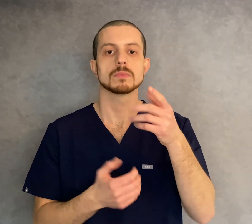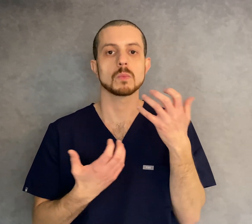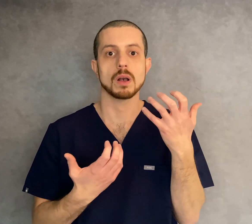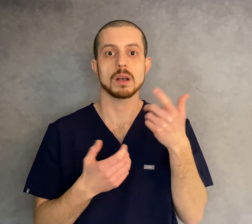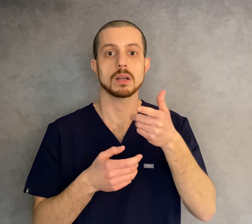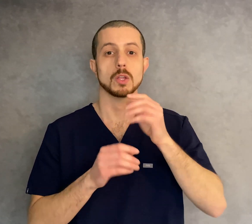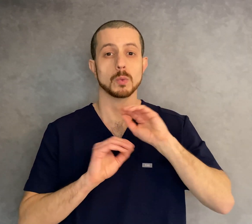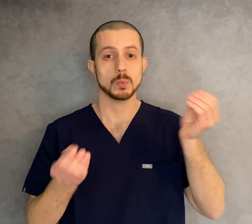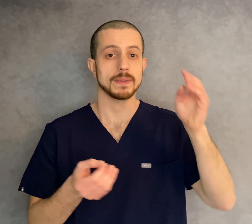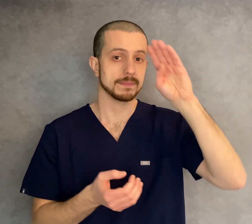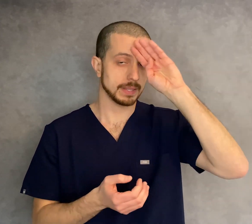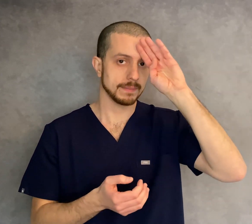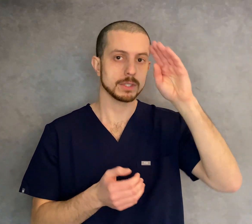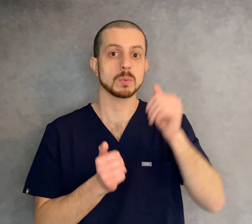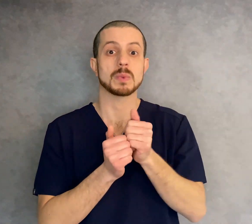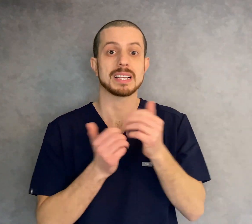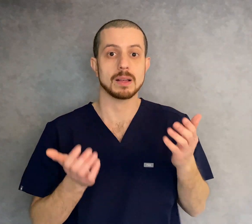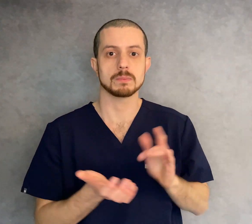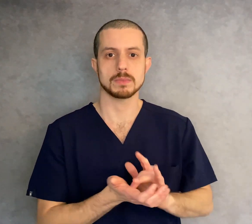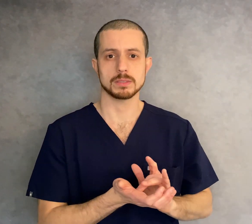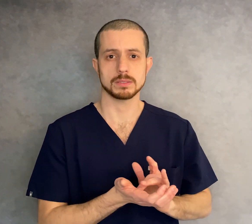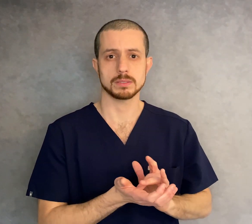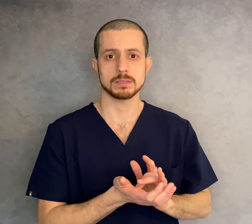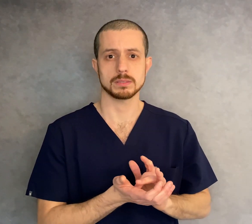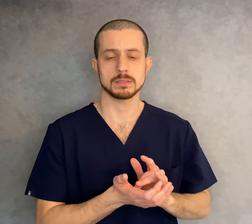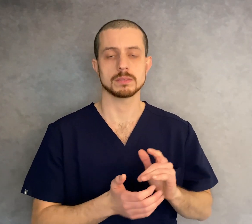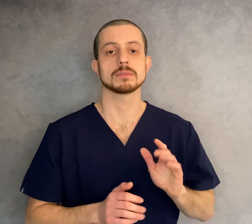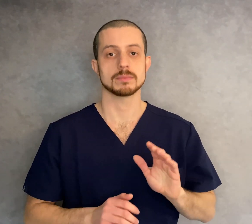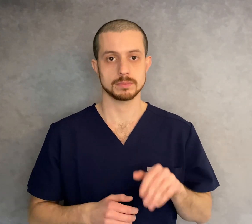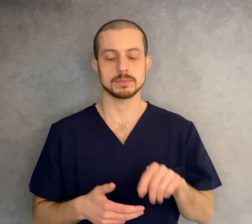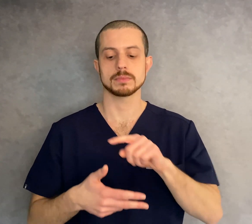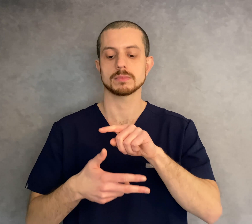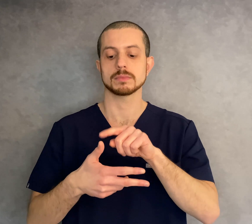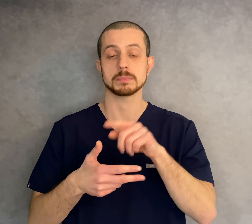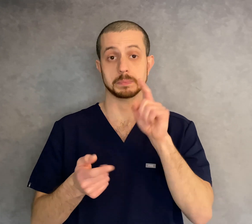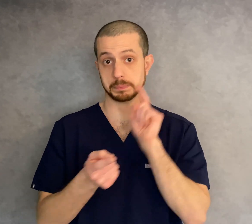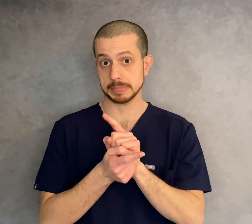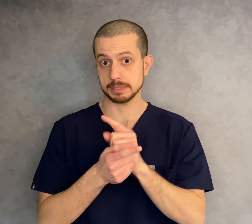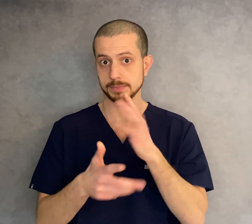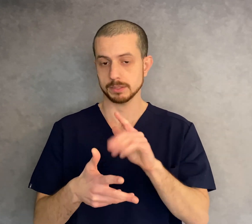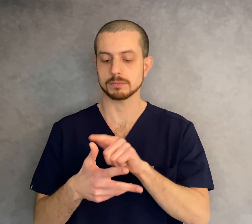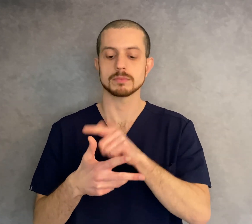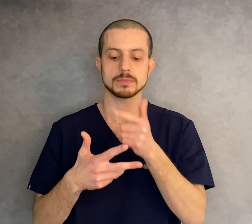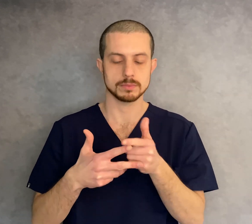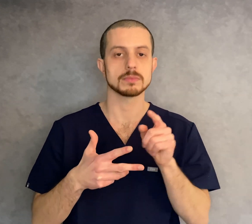You have to have no fever without using these meds. Ok, now if you've met that criterion, then